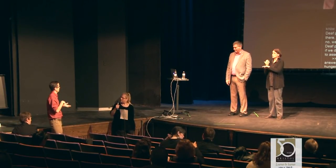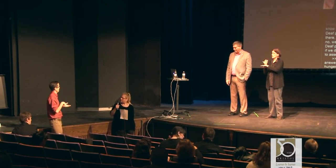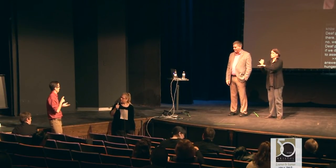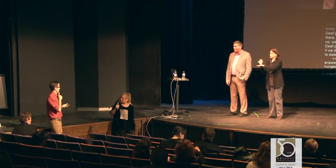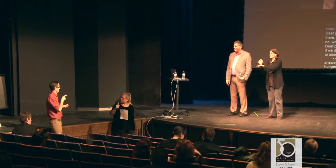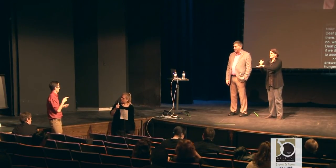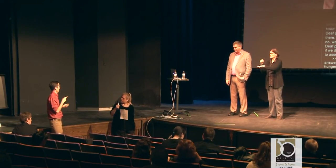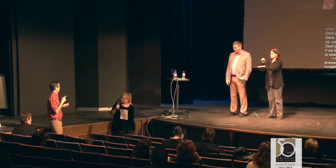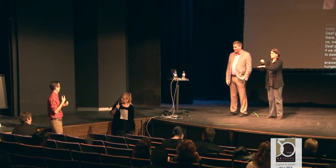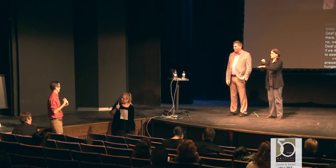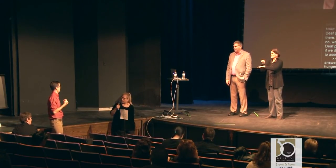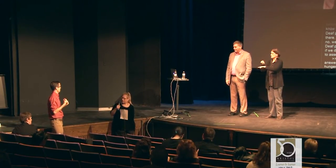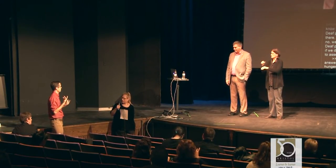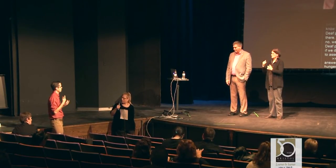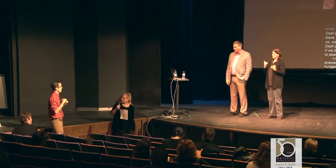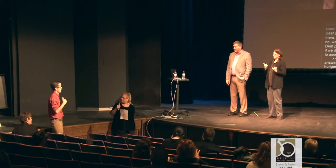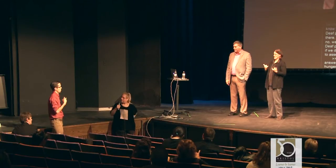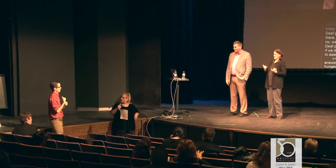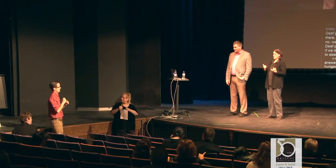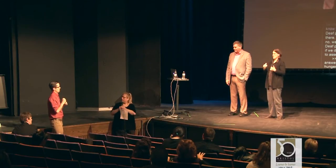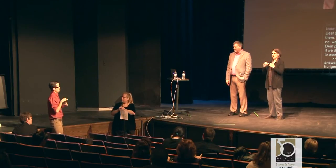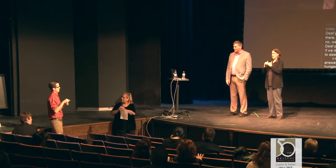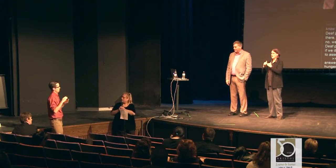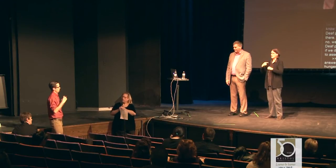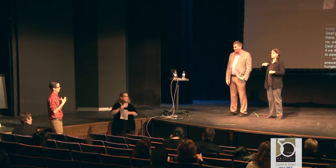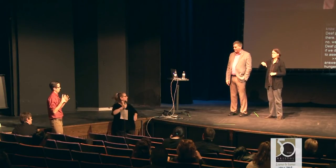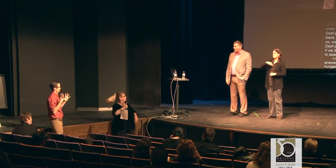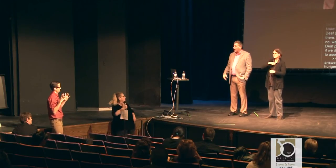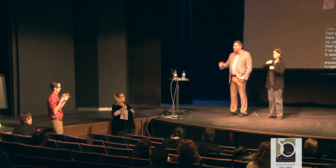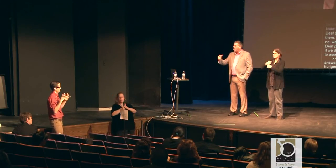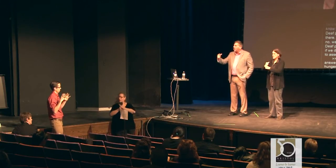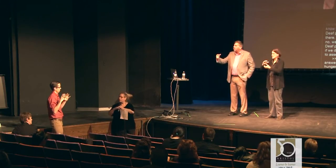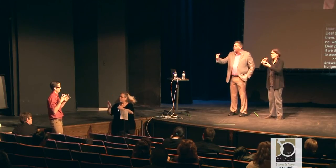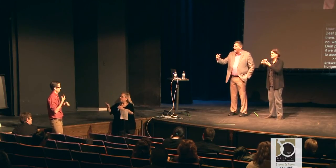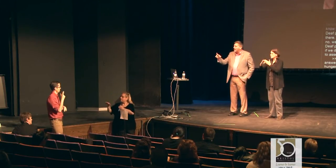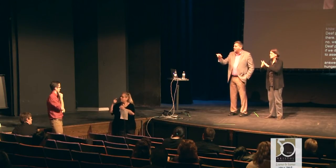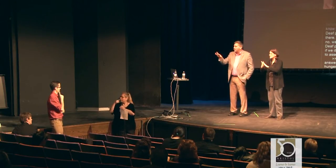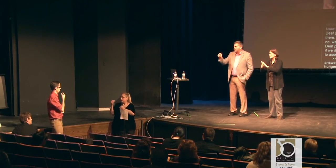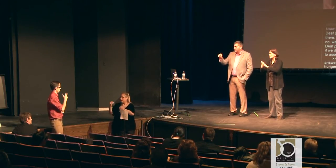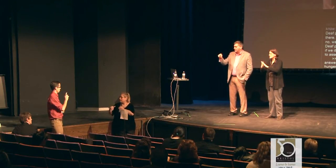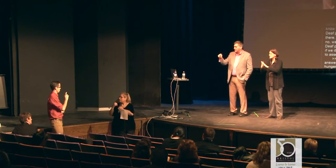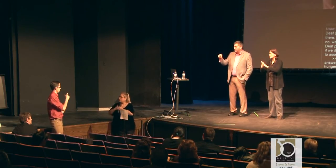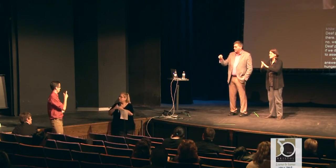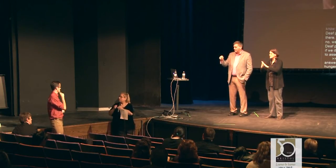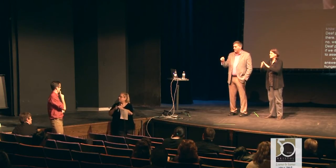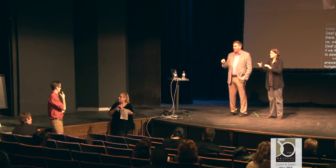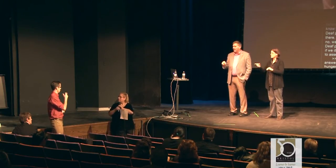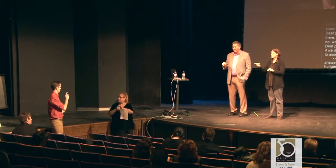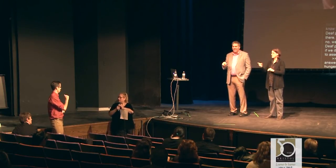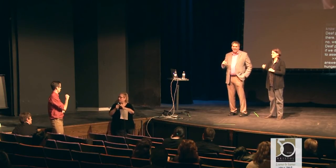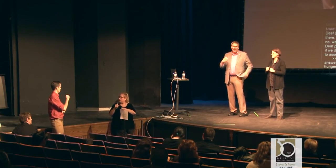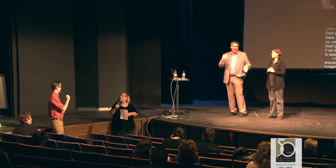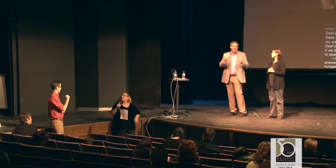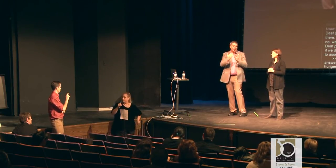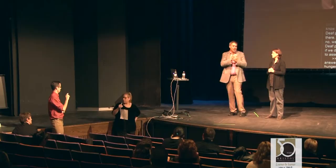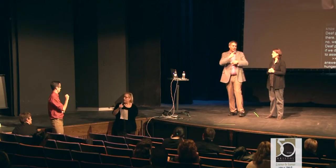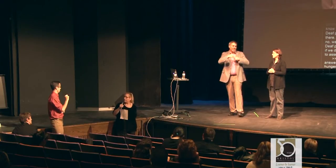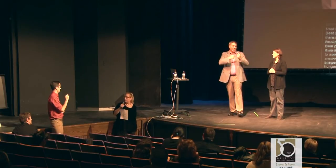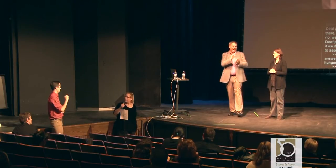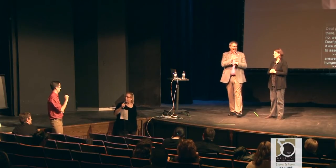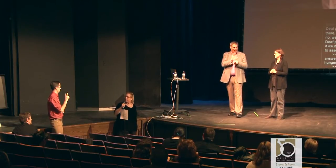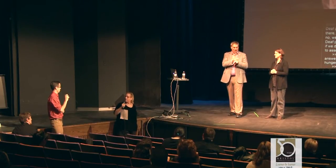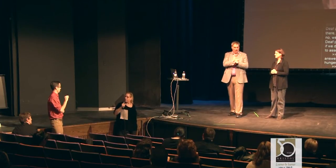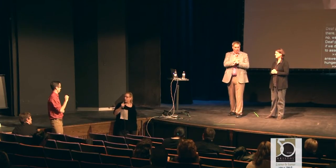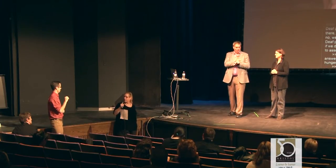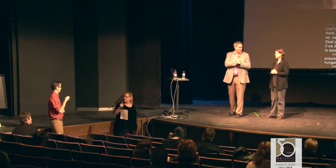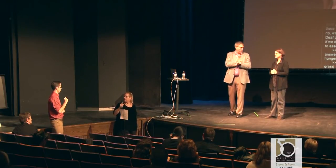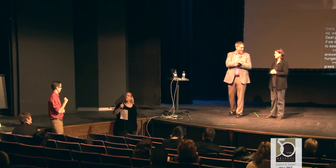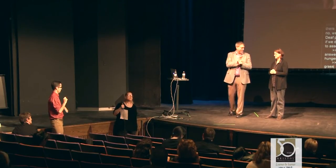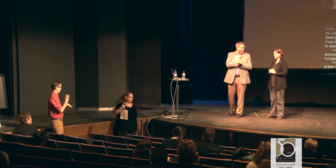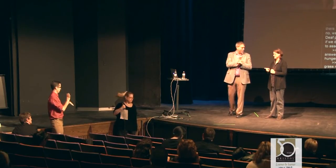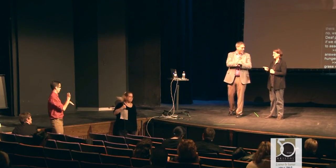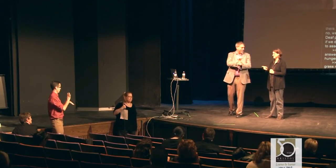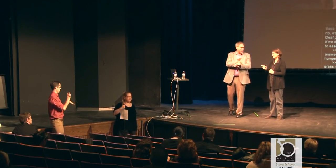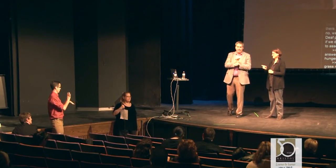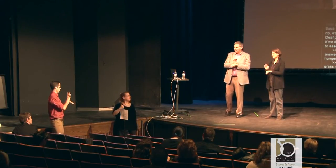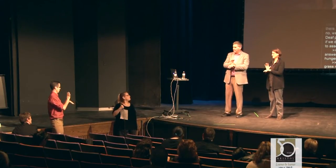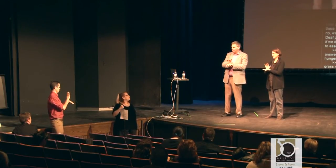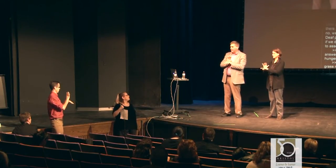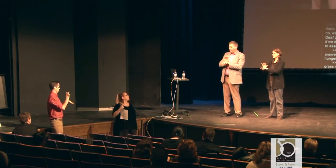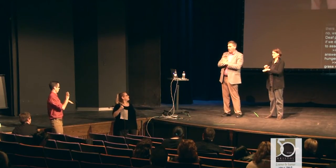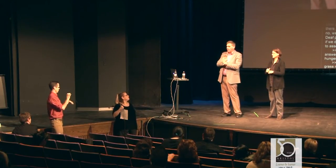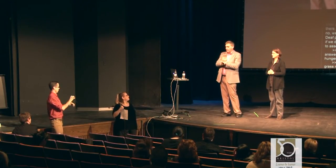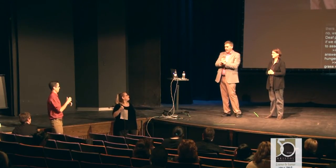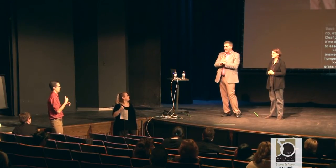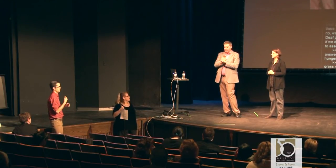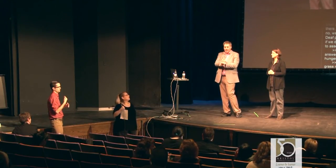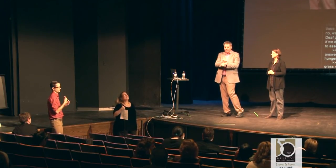You're talking about grass roots, that's a new sign for grass roots.